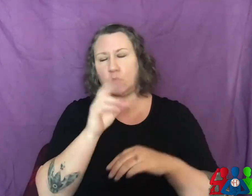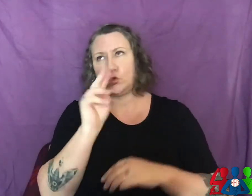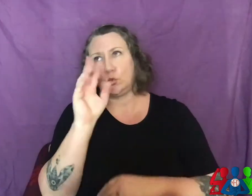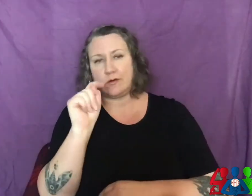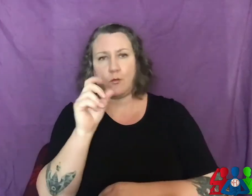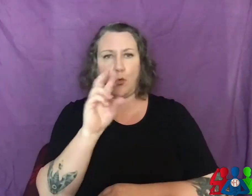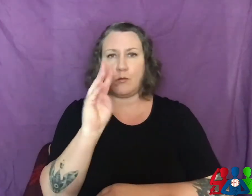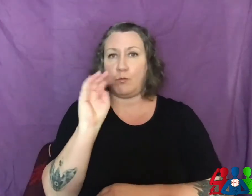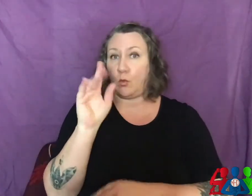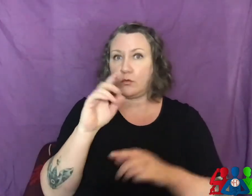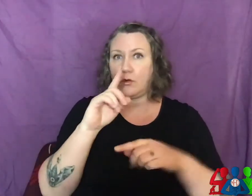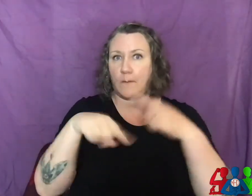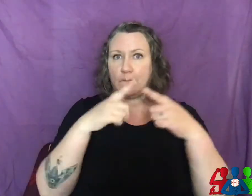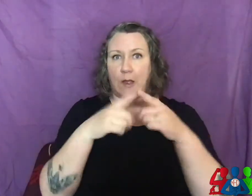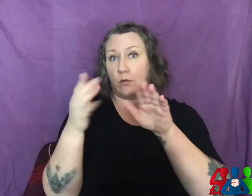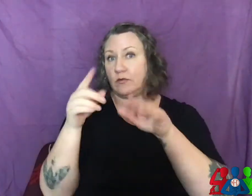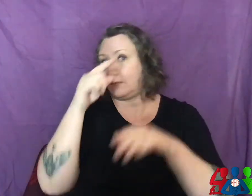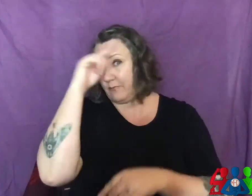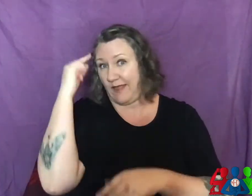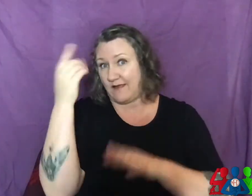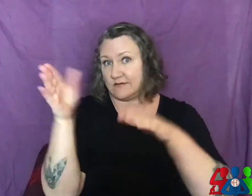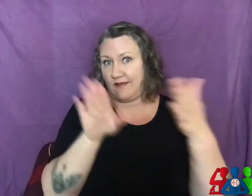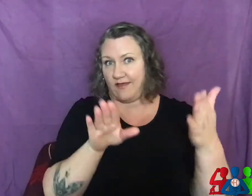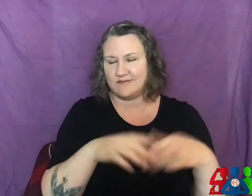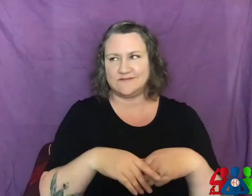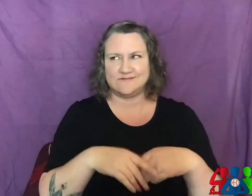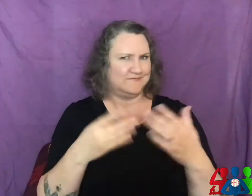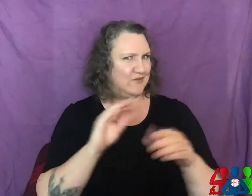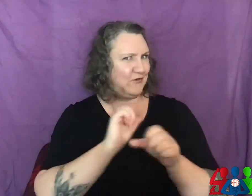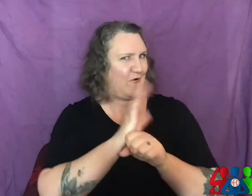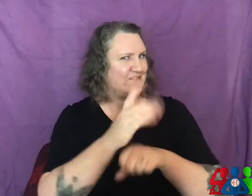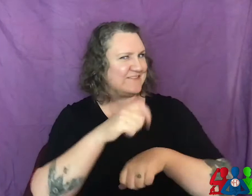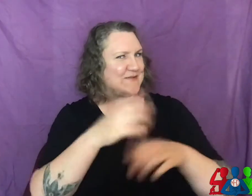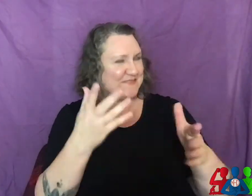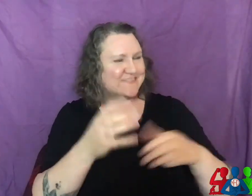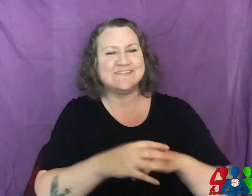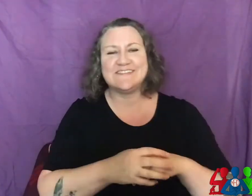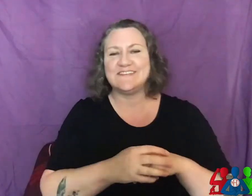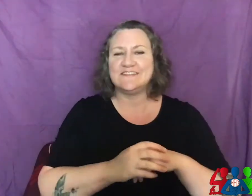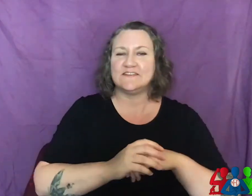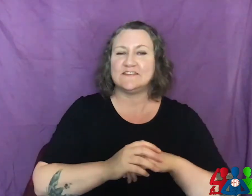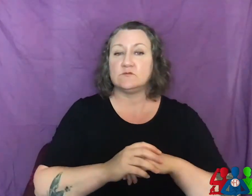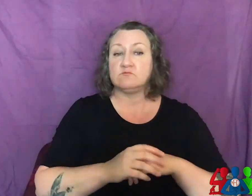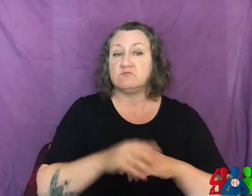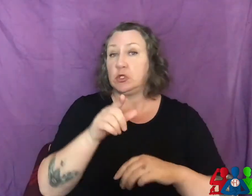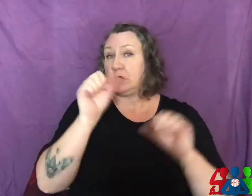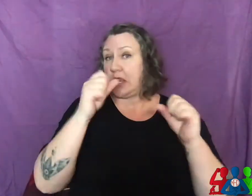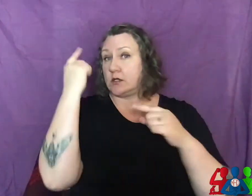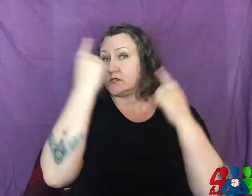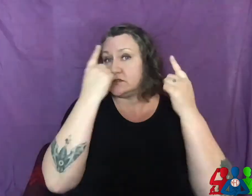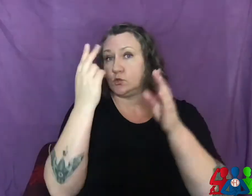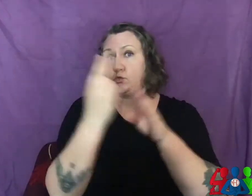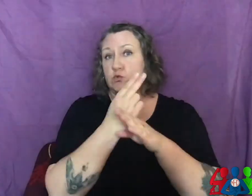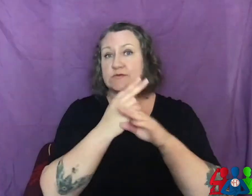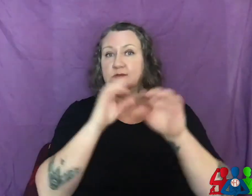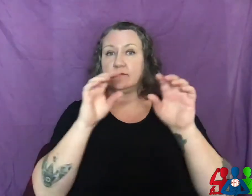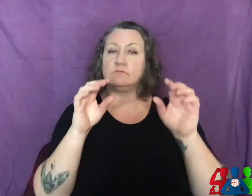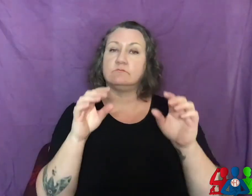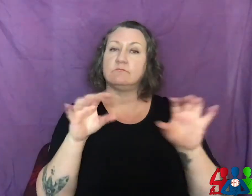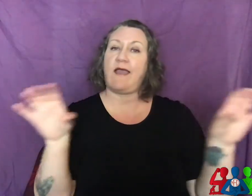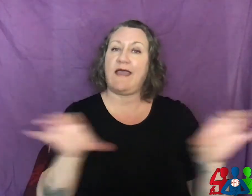have a unit on -- or a module on the Black Death, right, that's appropriate to our COVID lives